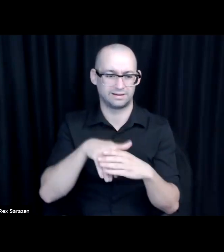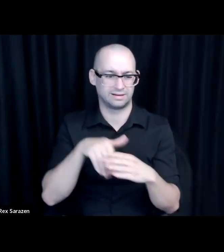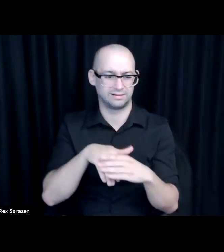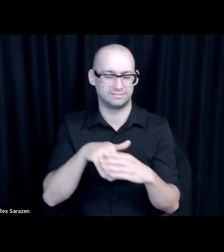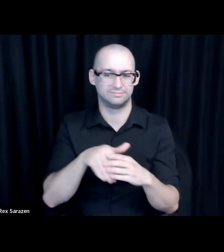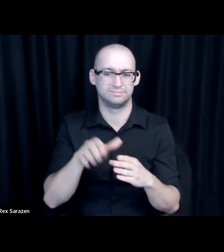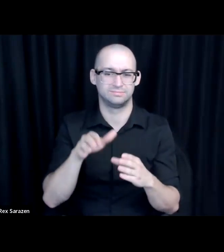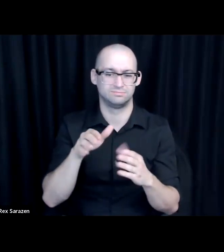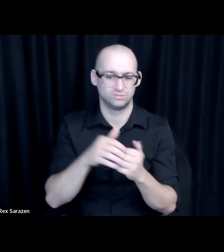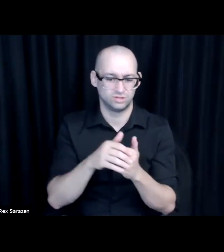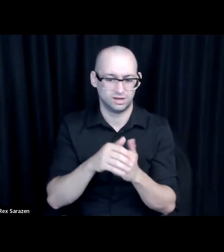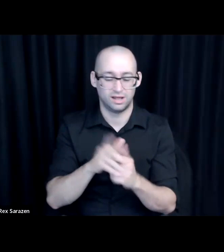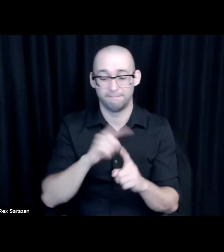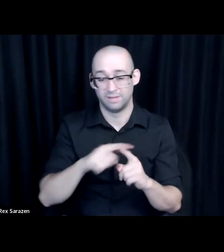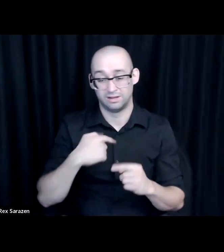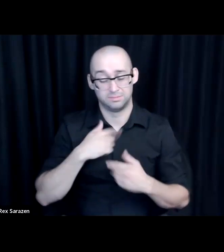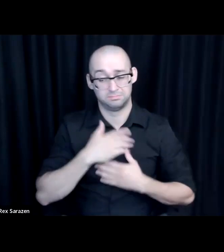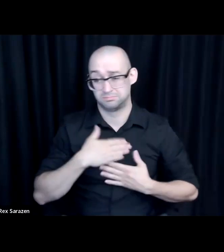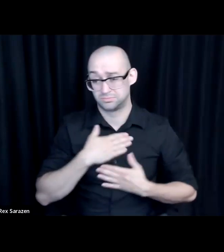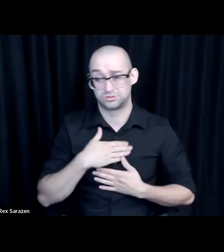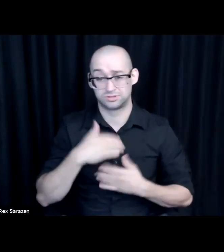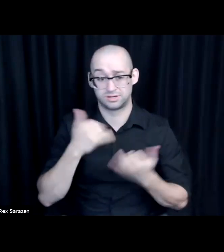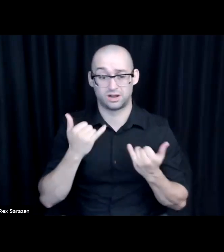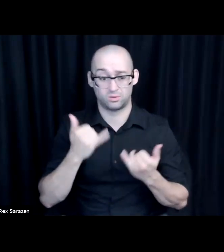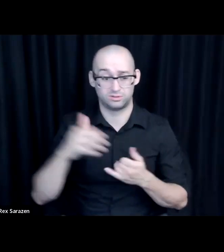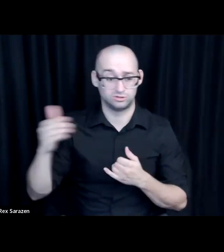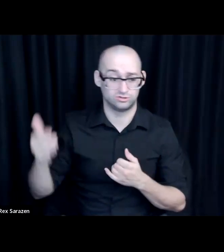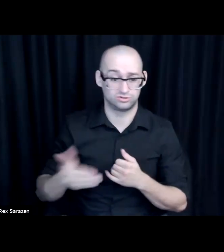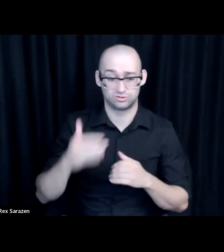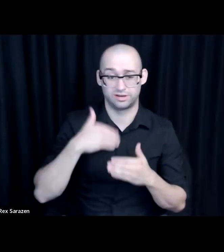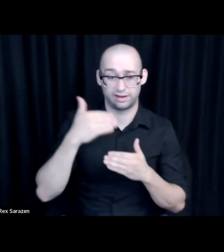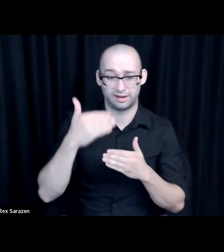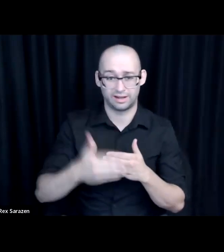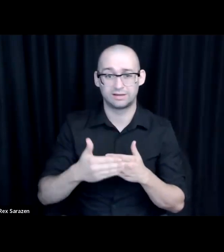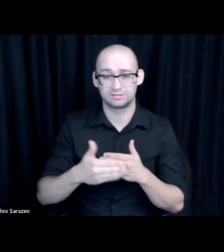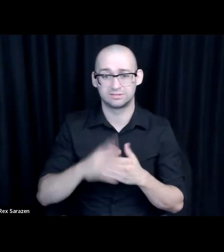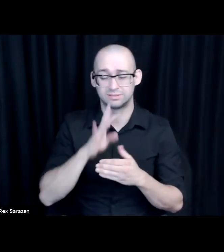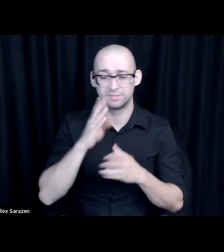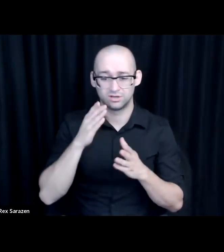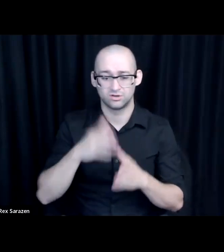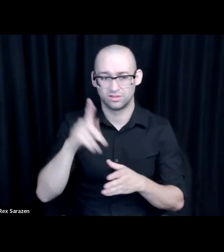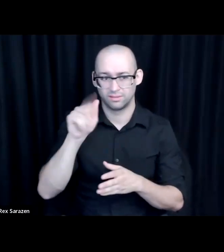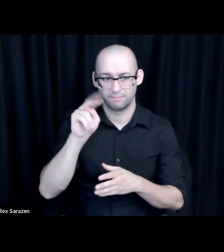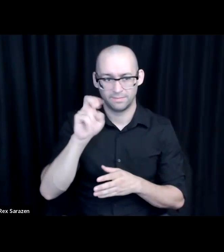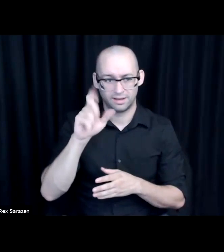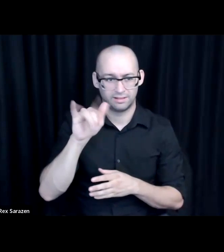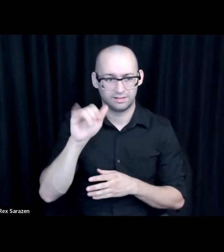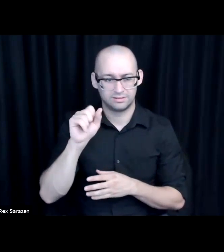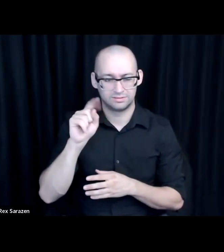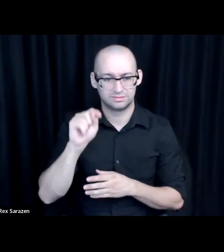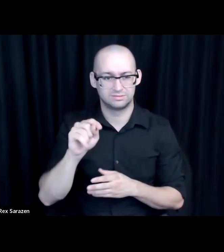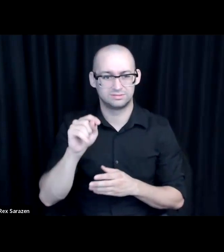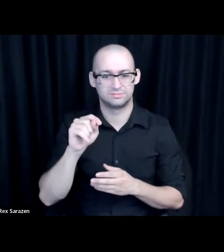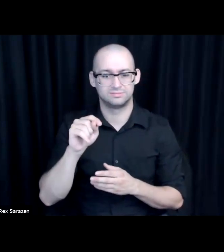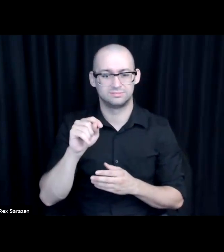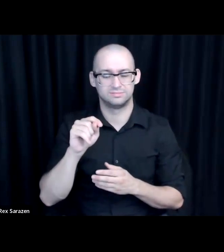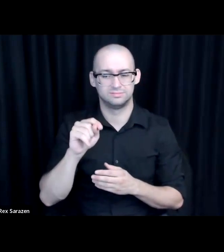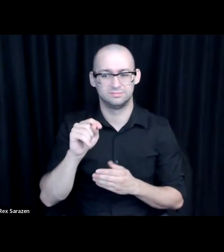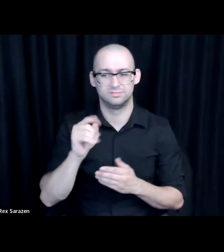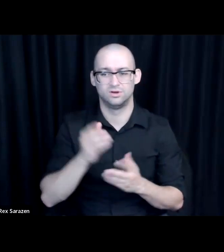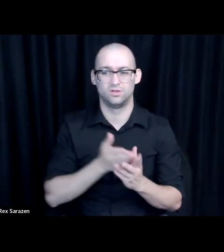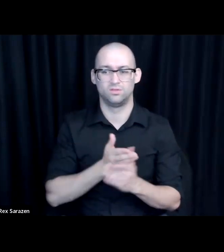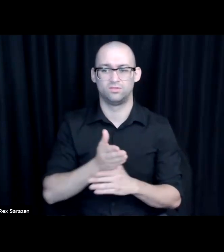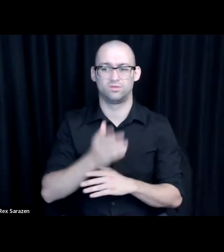great pleasure to introduce our next speaker and panelist. Over the last year the state’s tried to,